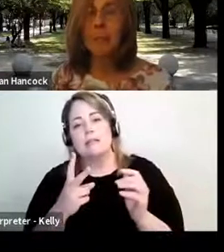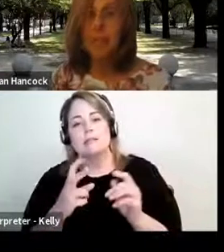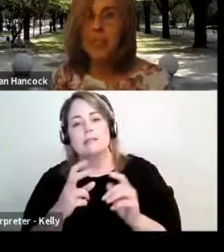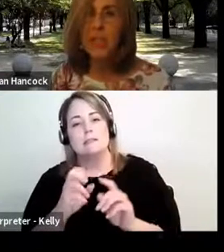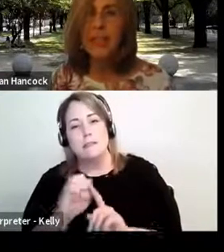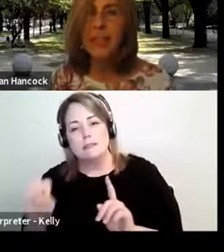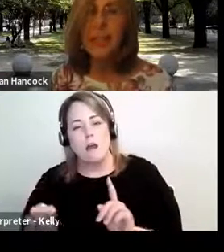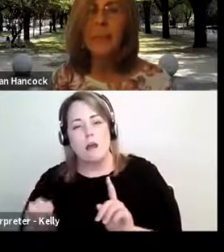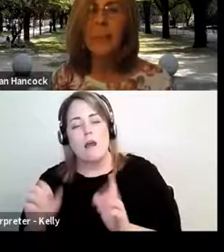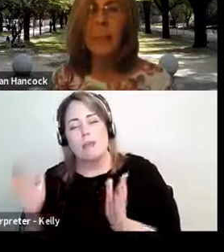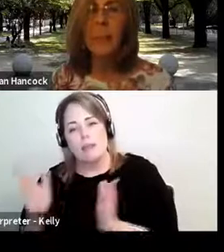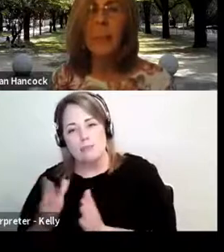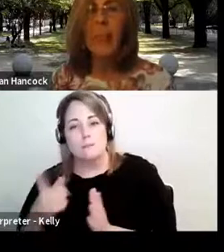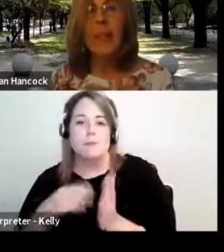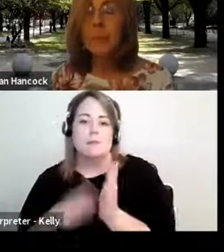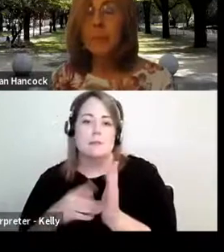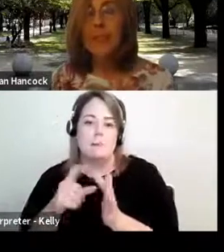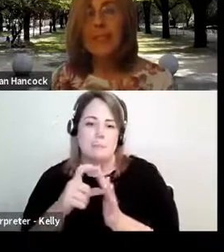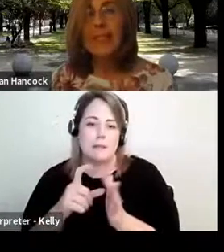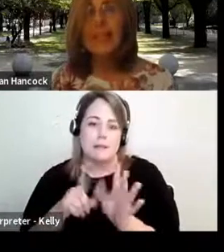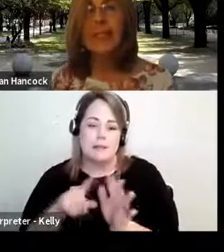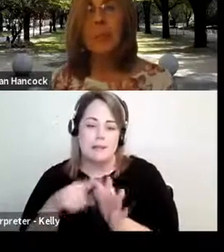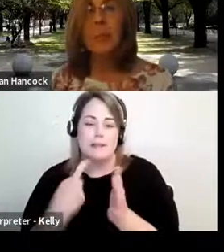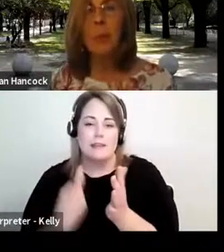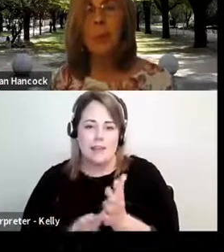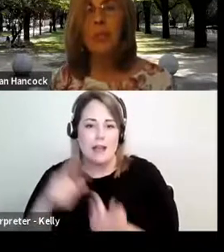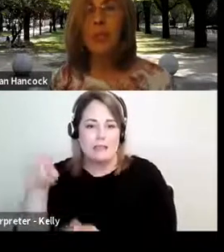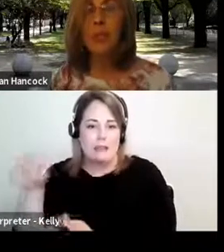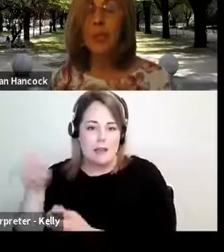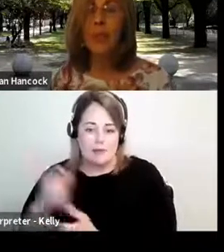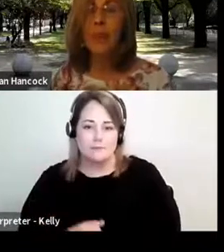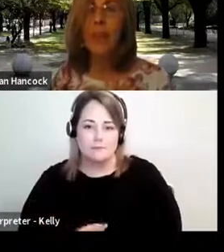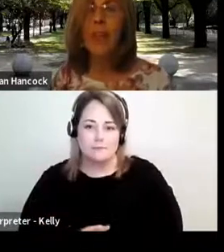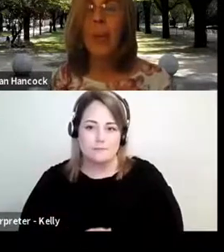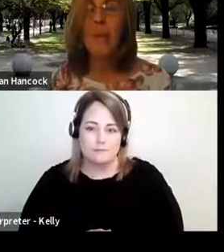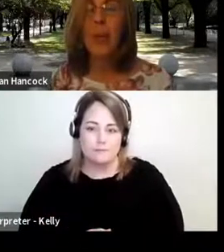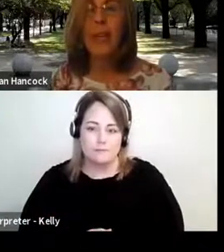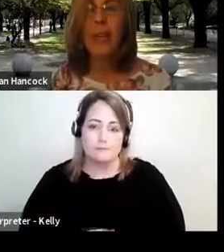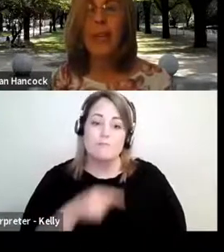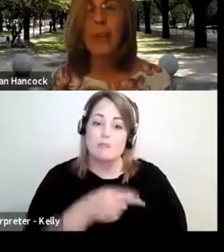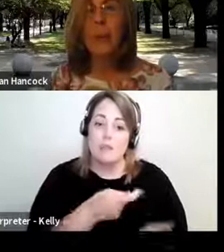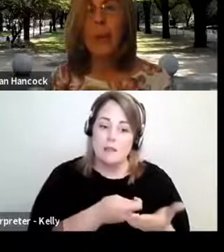mid-year intake. The participation assistants are employed between two to five hours a week and are